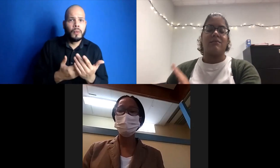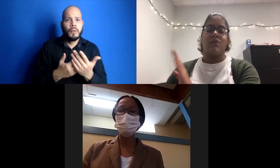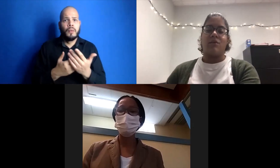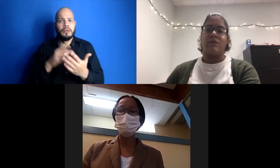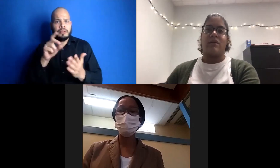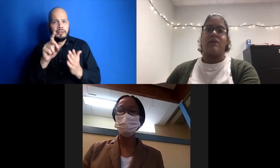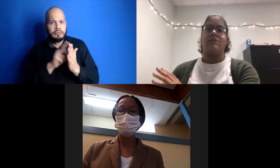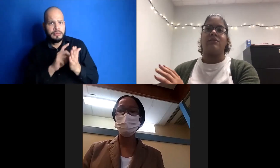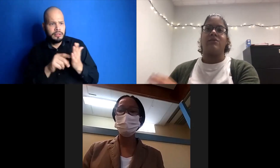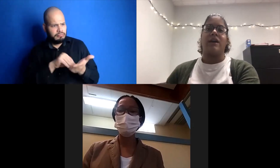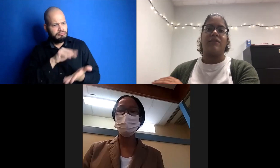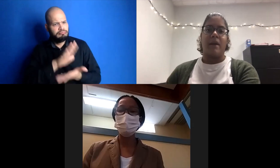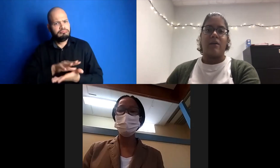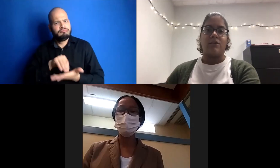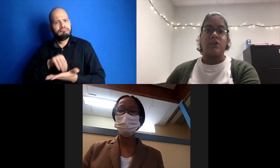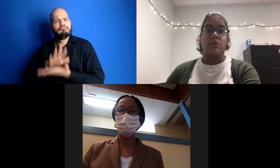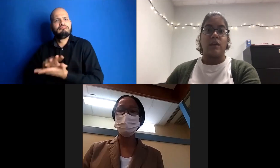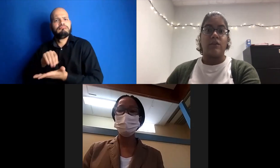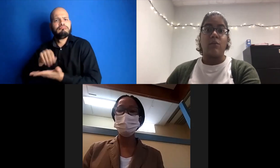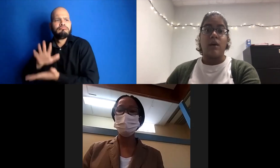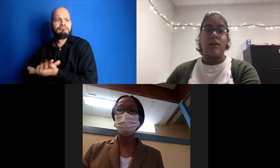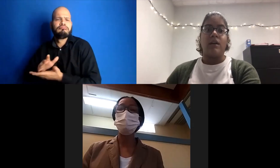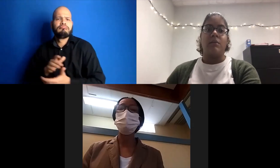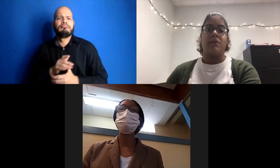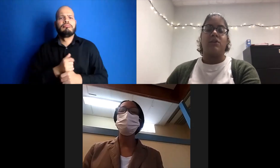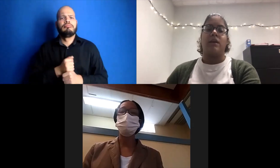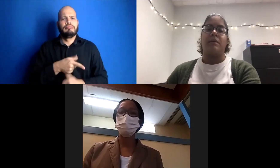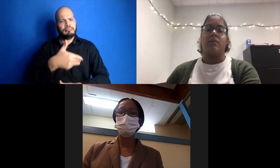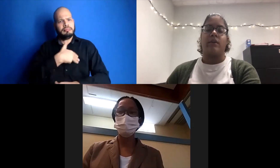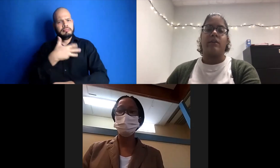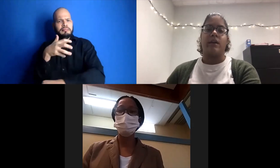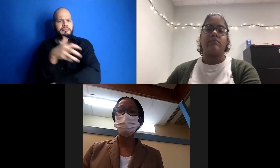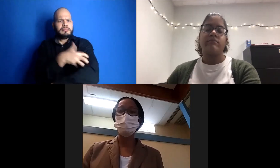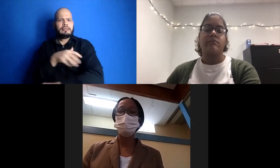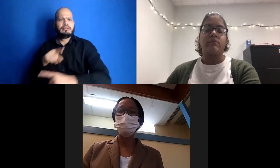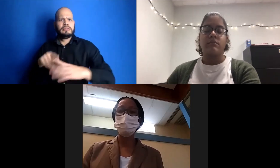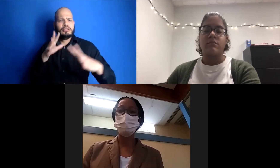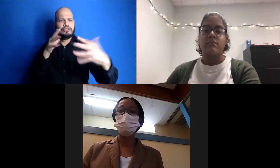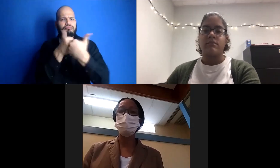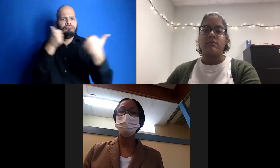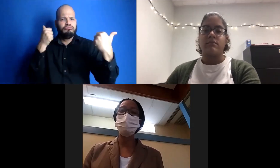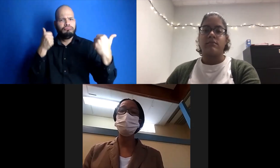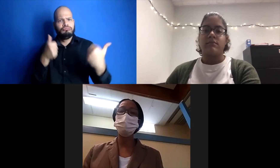overall you have the power to do whatever you want but don't let people bring you down good